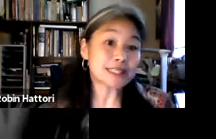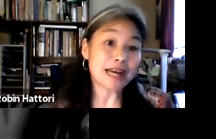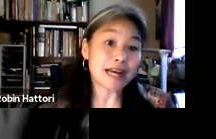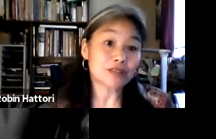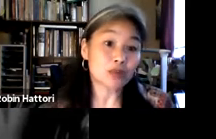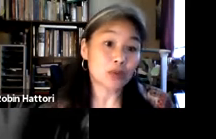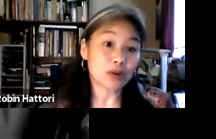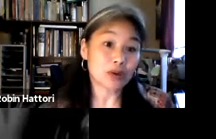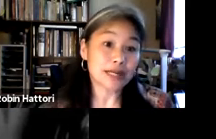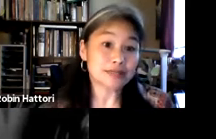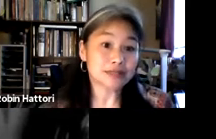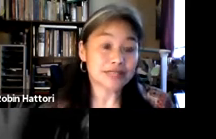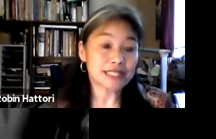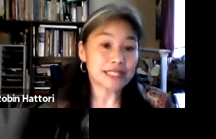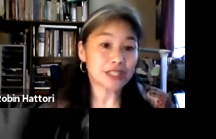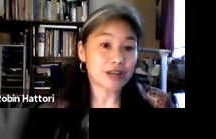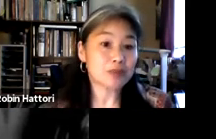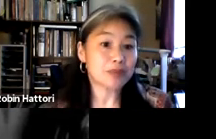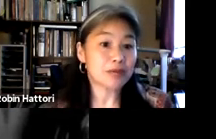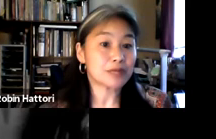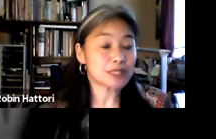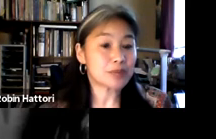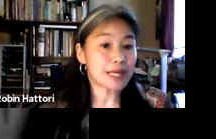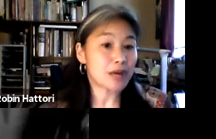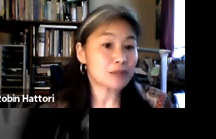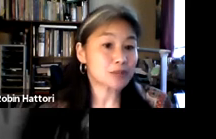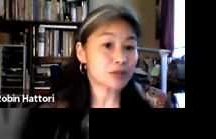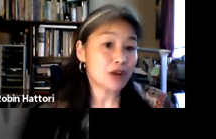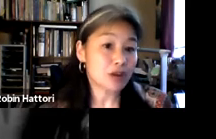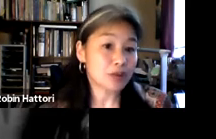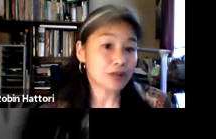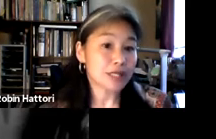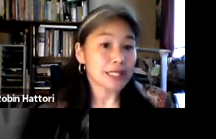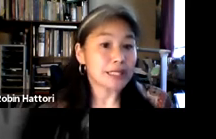Museum. Thank you for attending. How the Tories became St. Louis